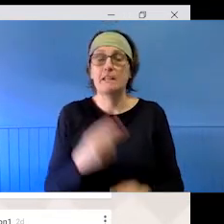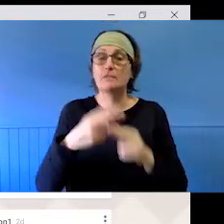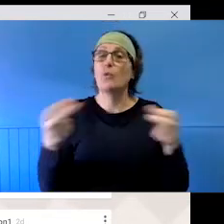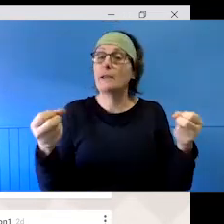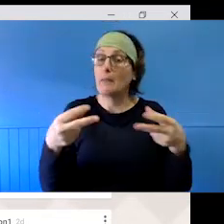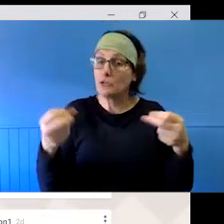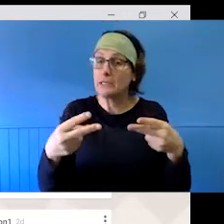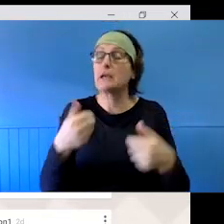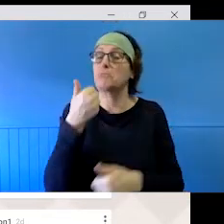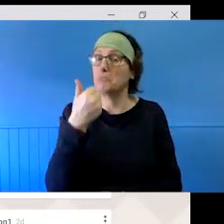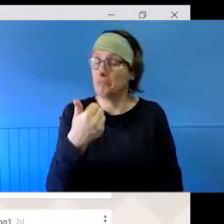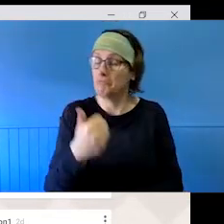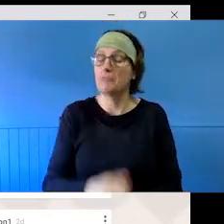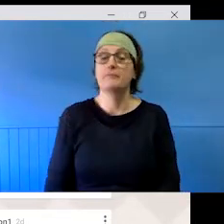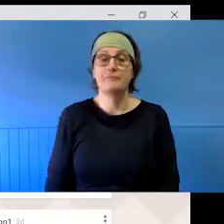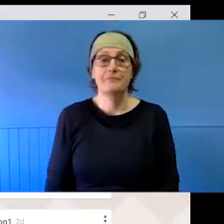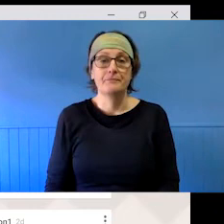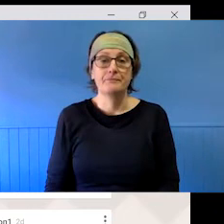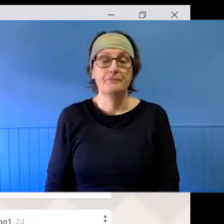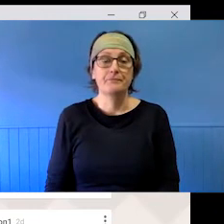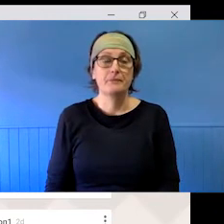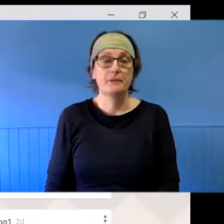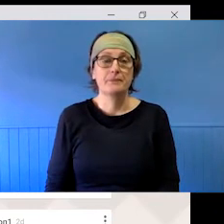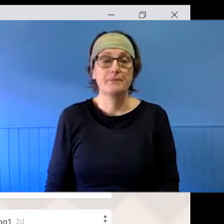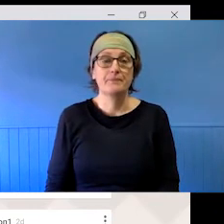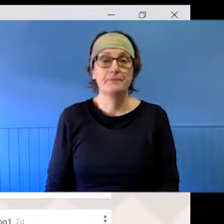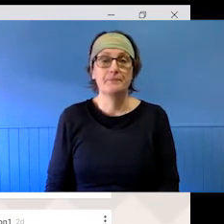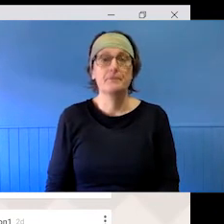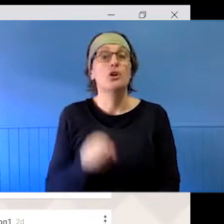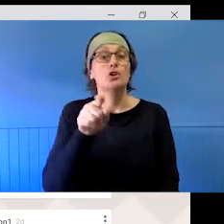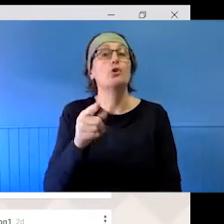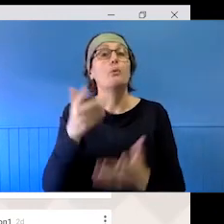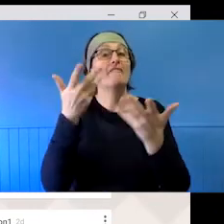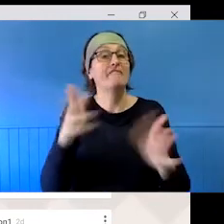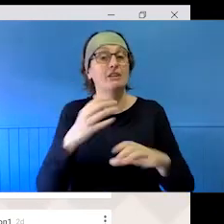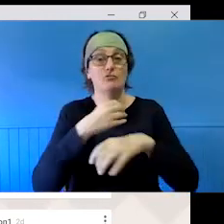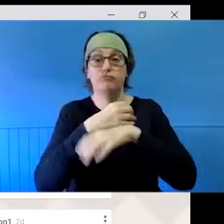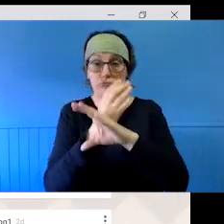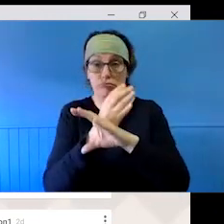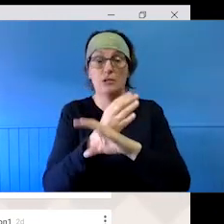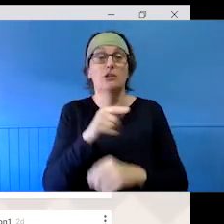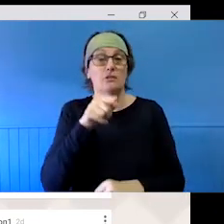that's great. This will be up over -- after the conference, our time